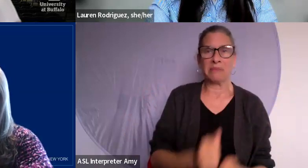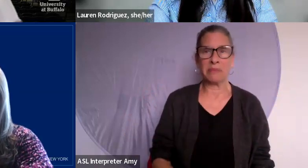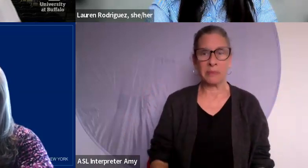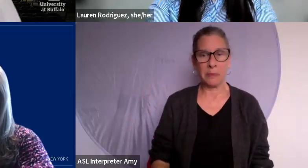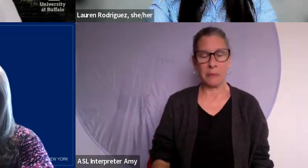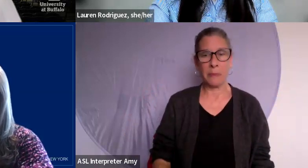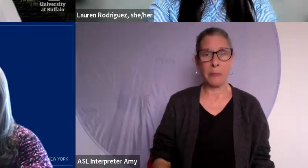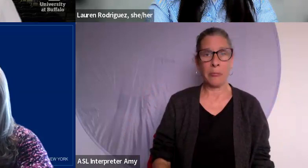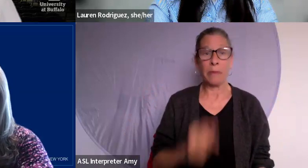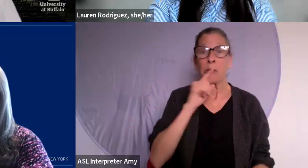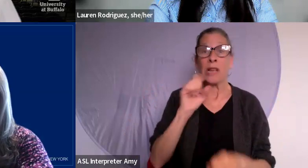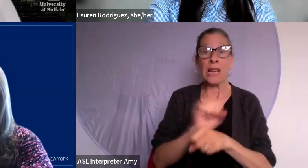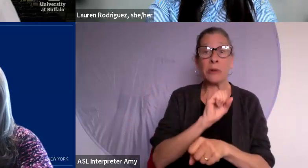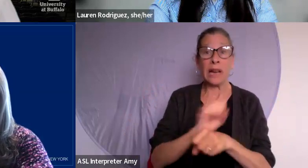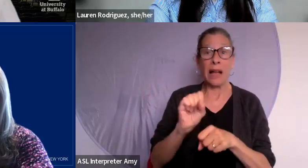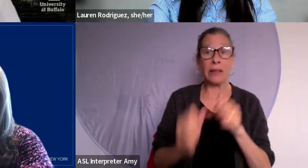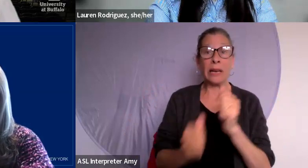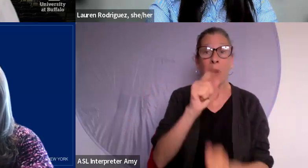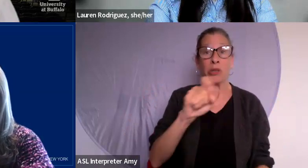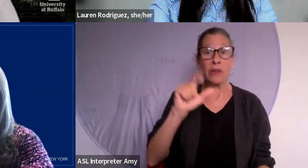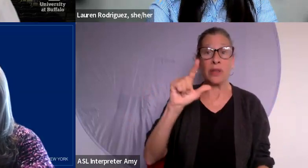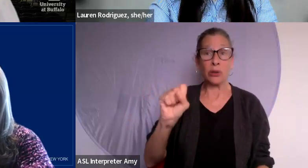The reality is most of our tools are going to have to go through